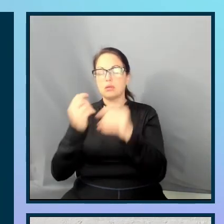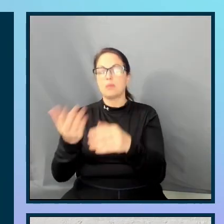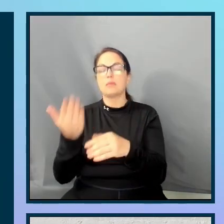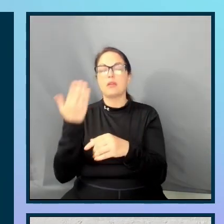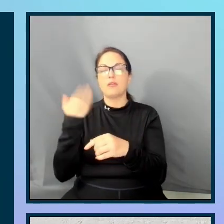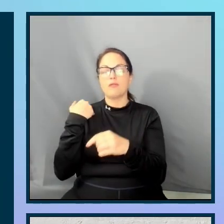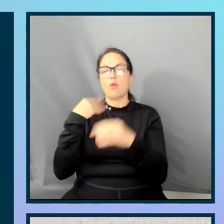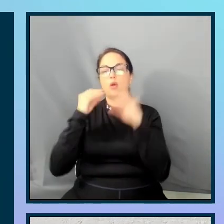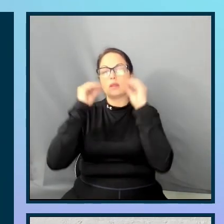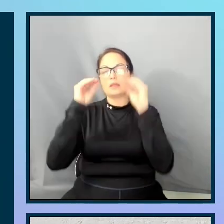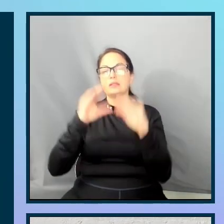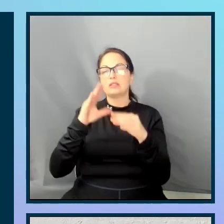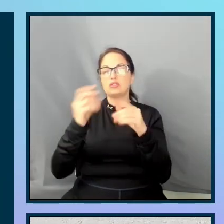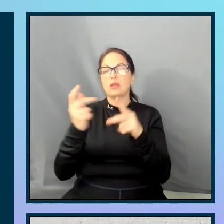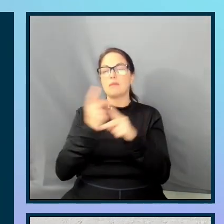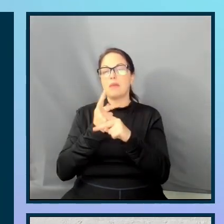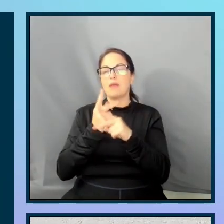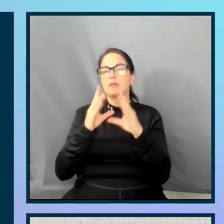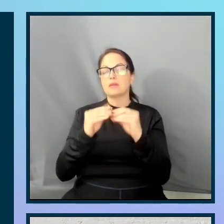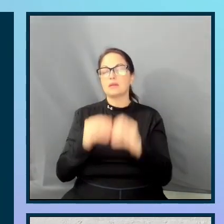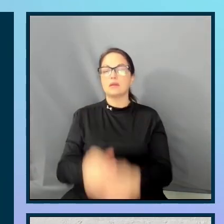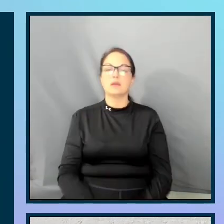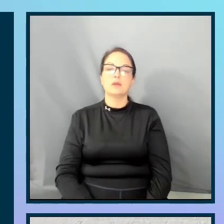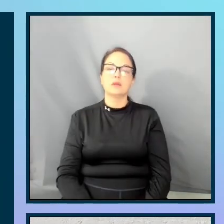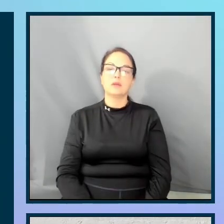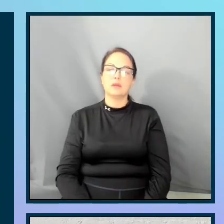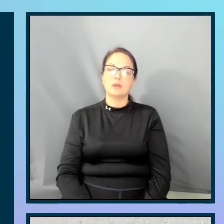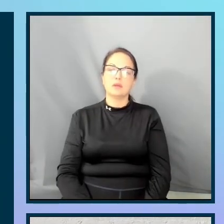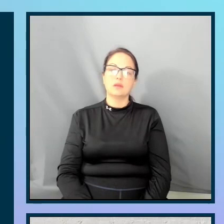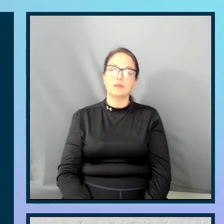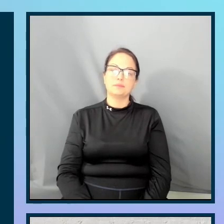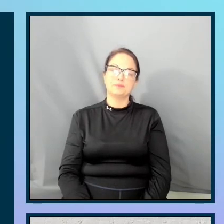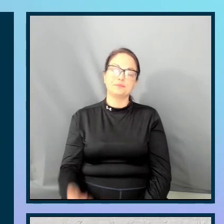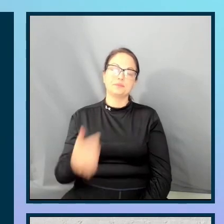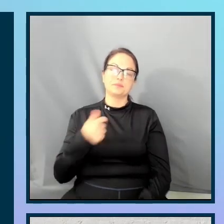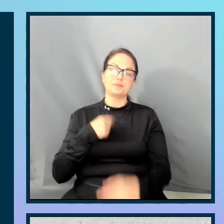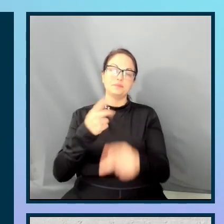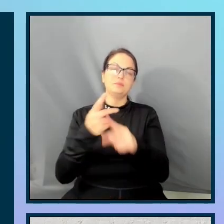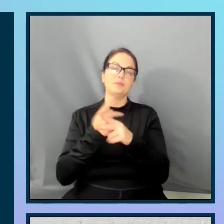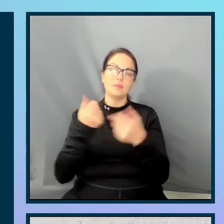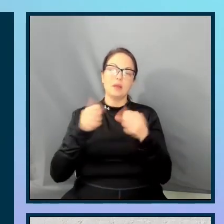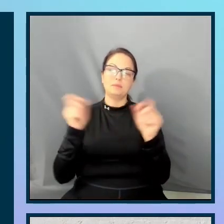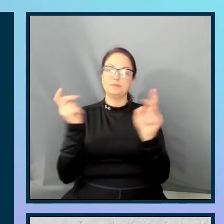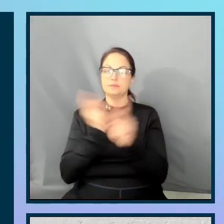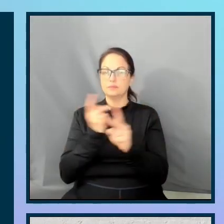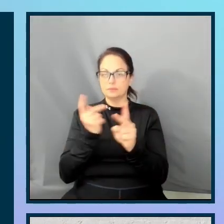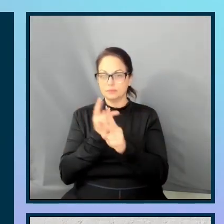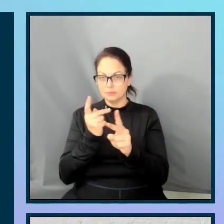the next morning for their meetings. And I'd be back at it, trying to figure out React, Router and Redux